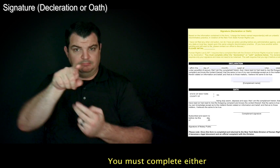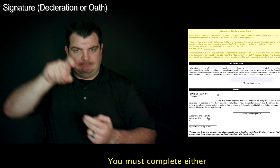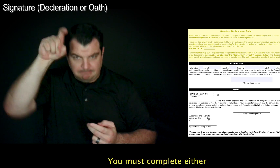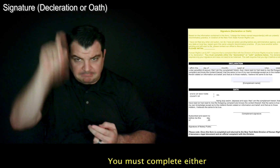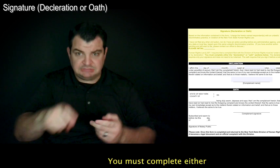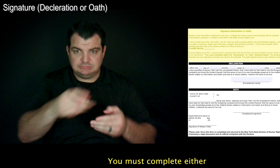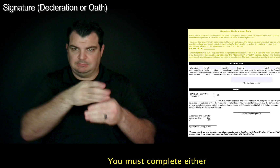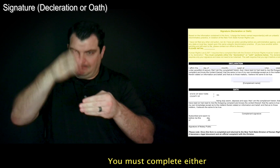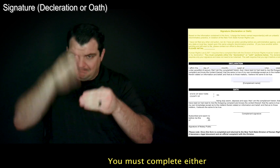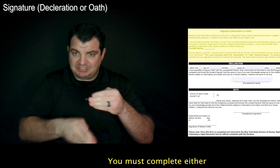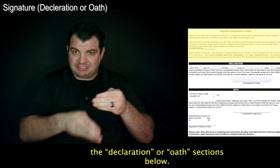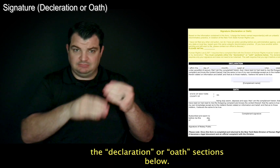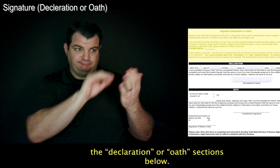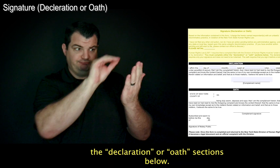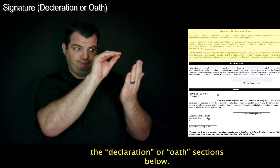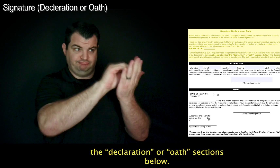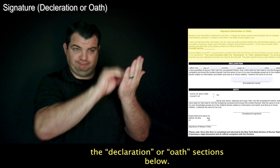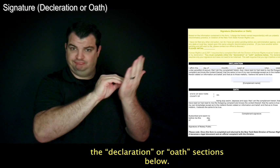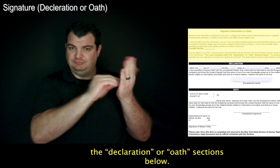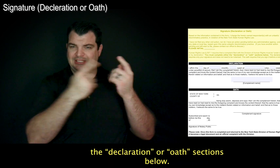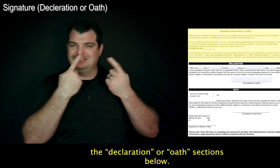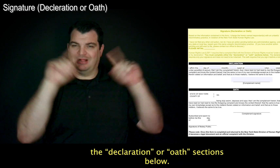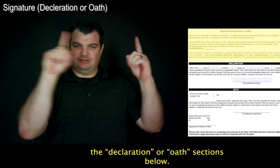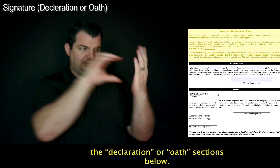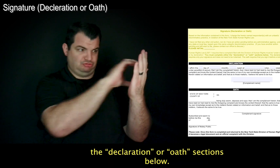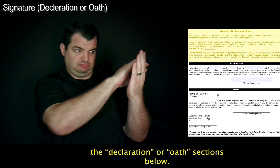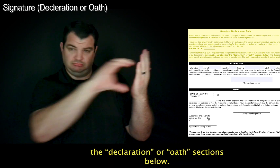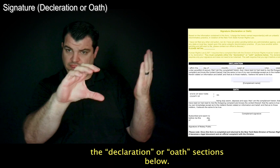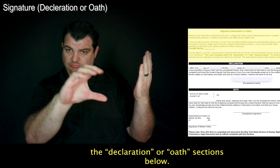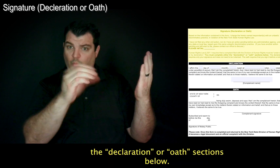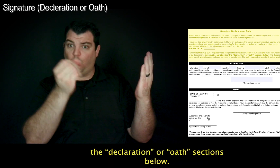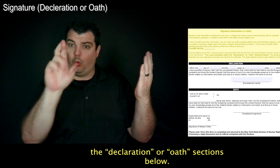You must complete either the “declaration” or “oath” sections below.